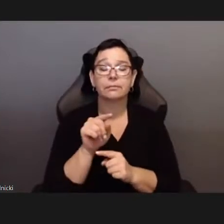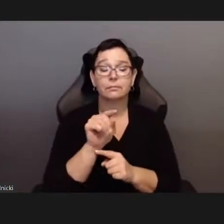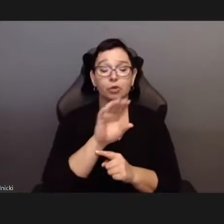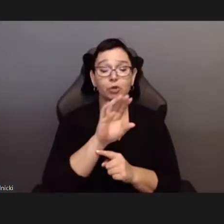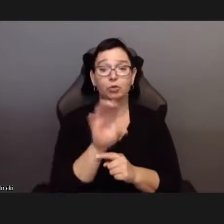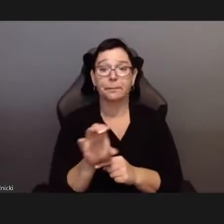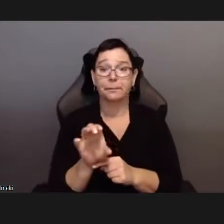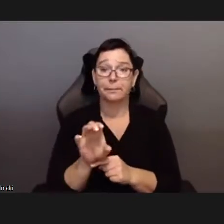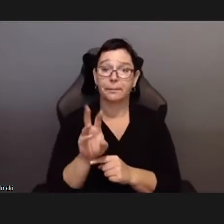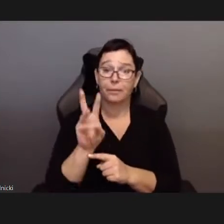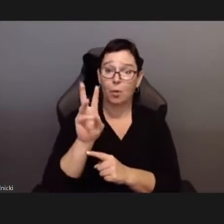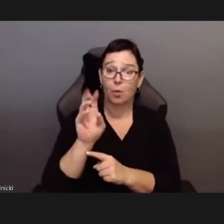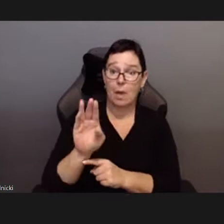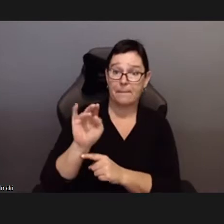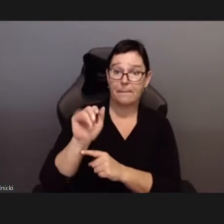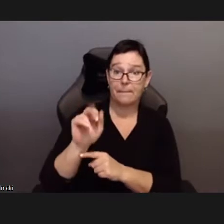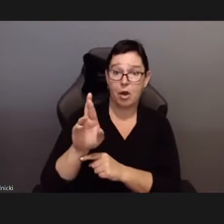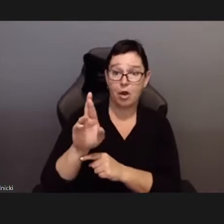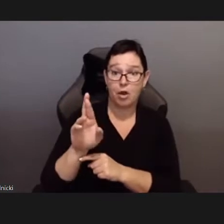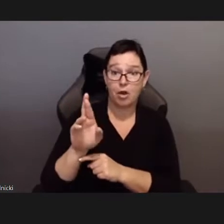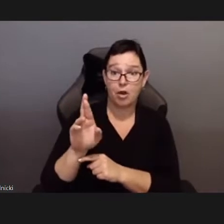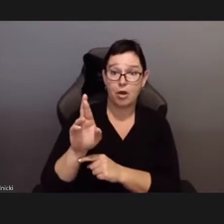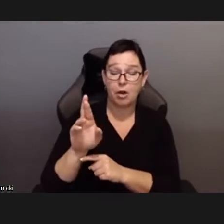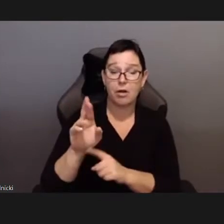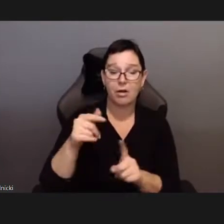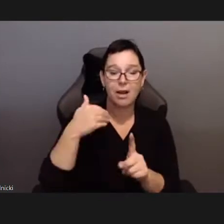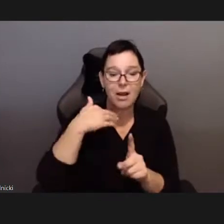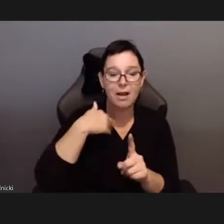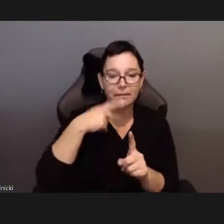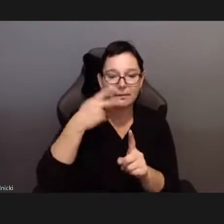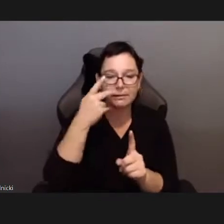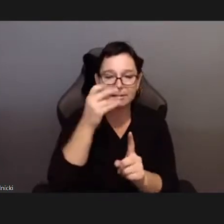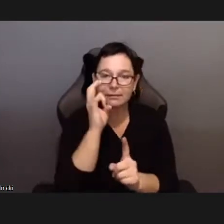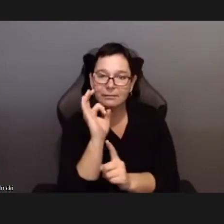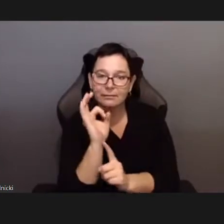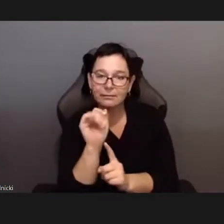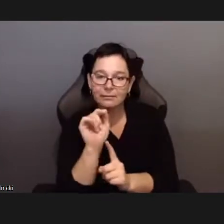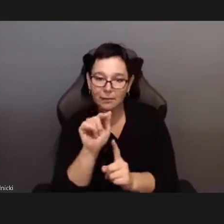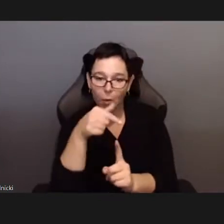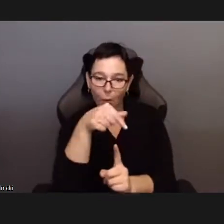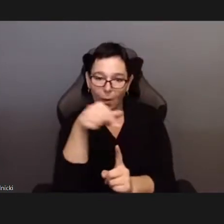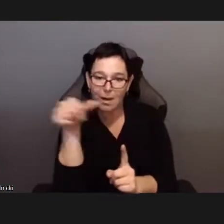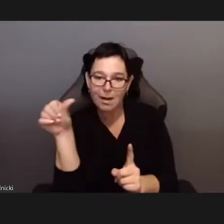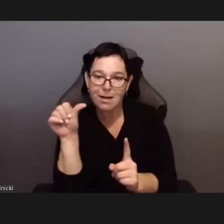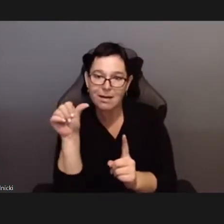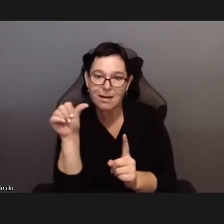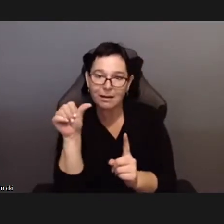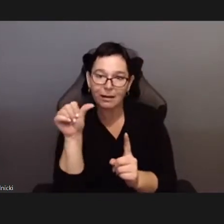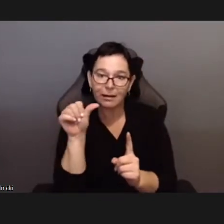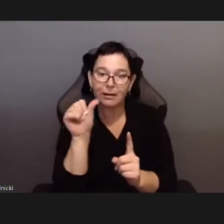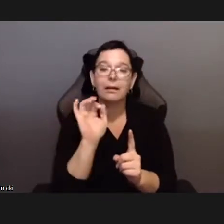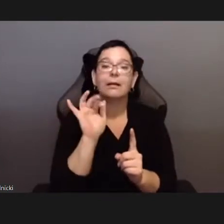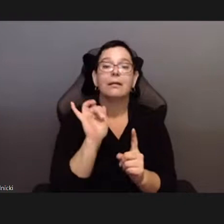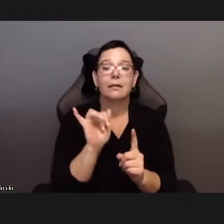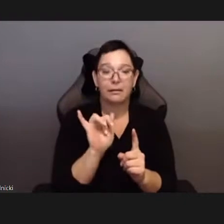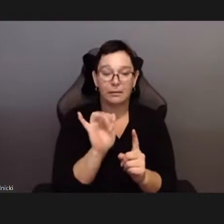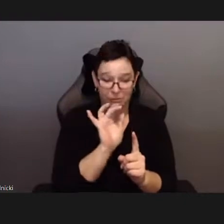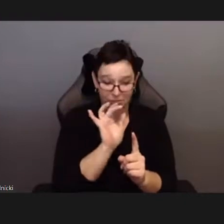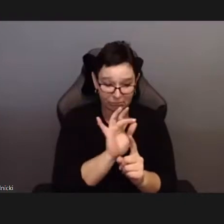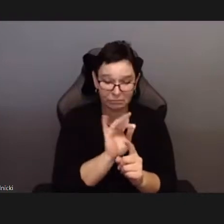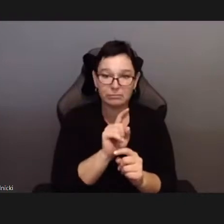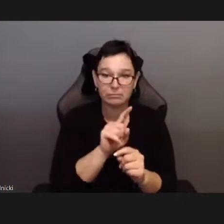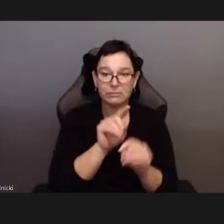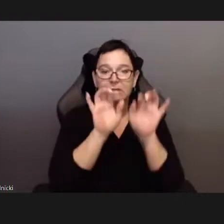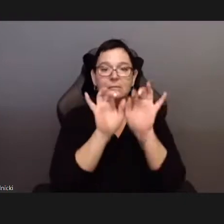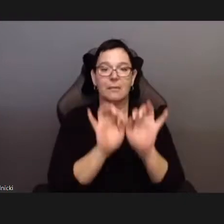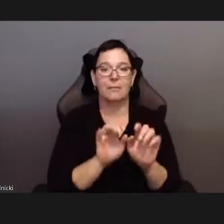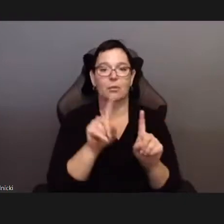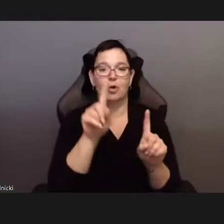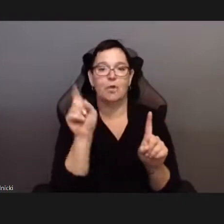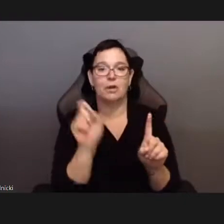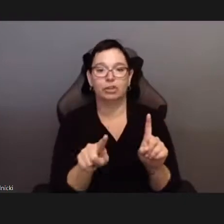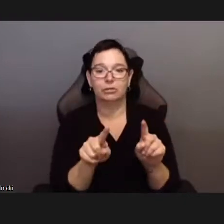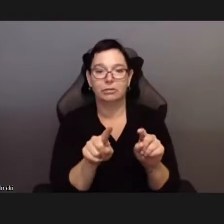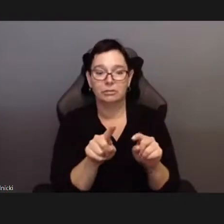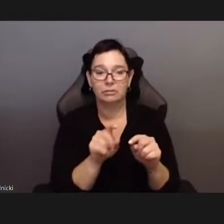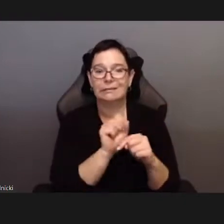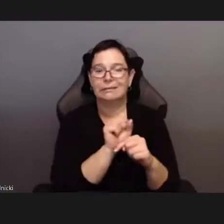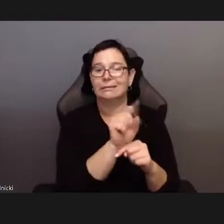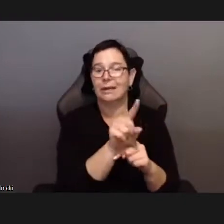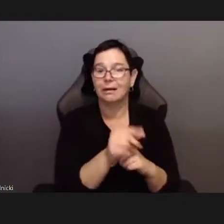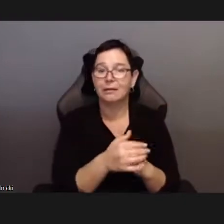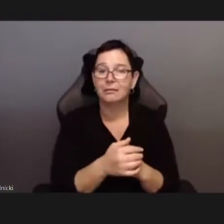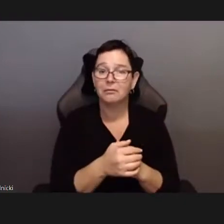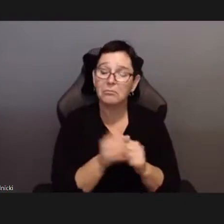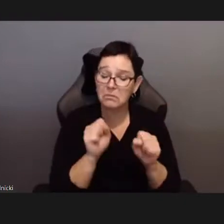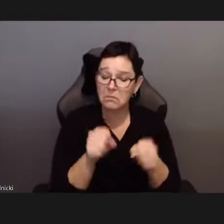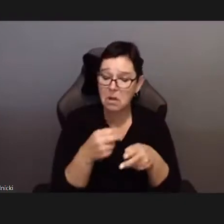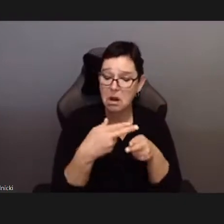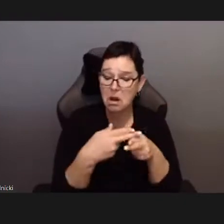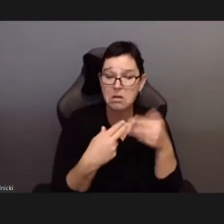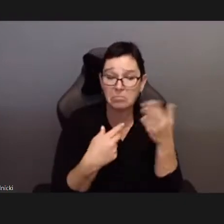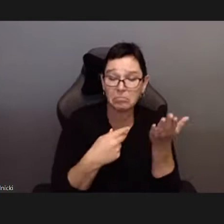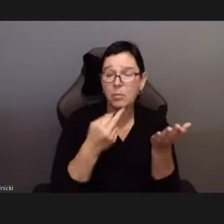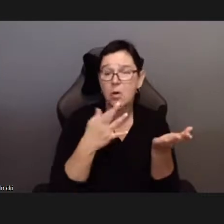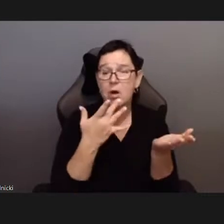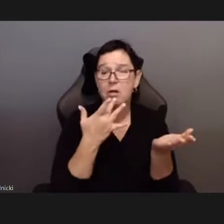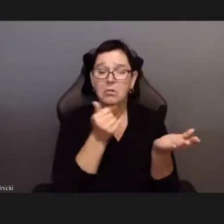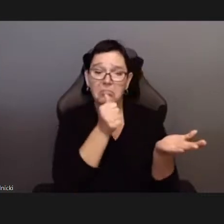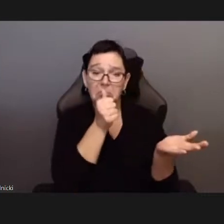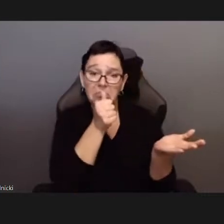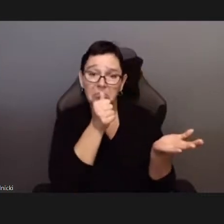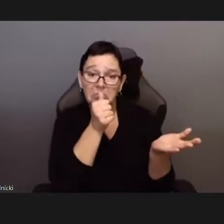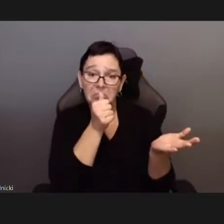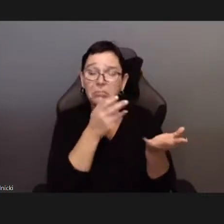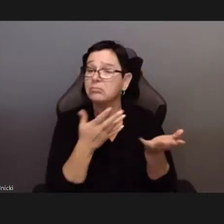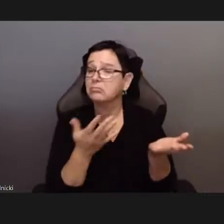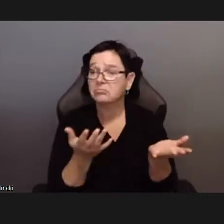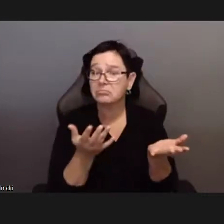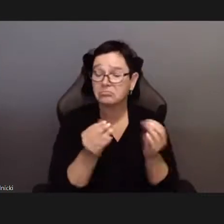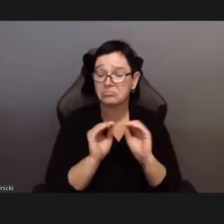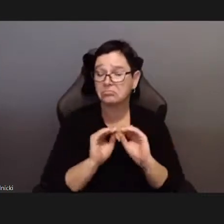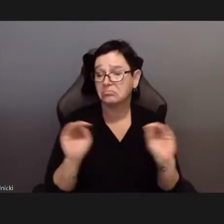if you need video on, please message me in the chat.